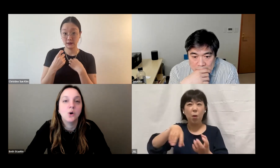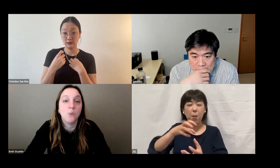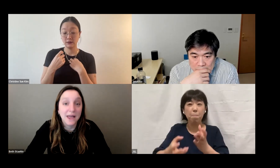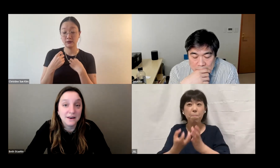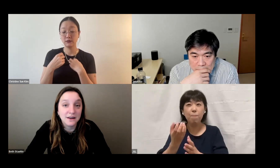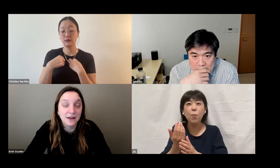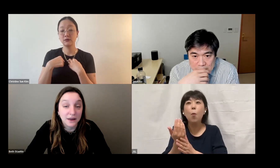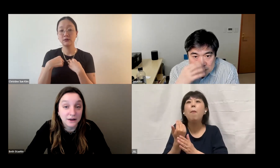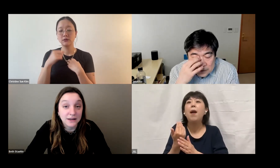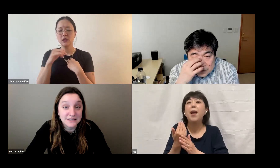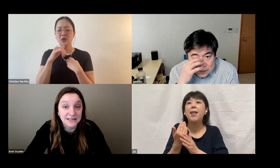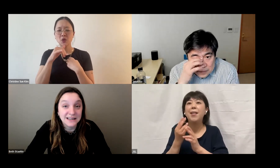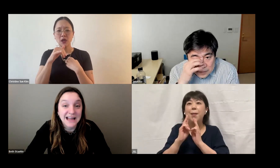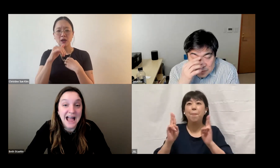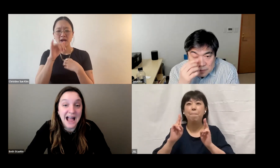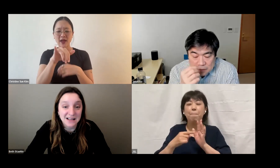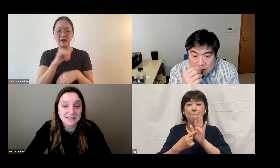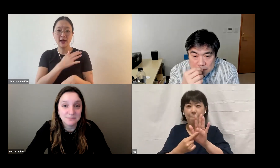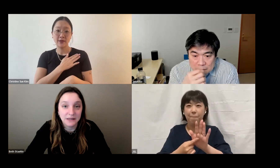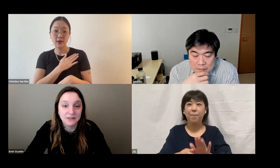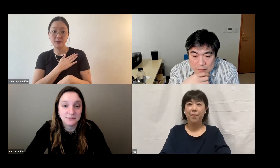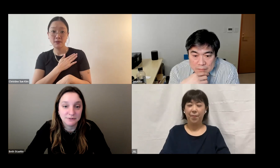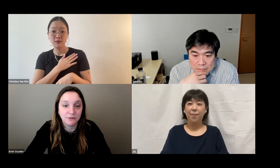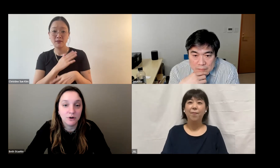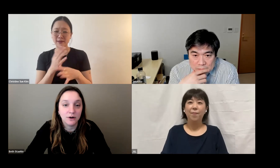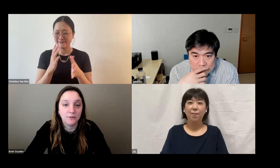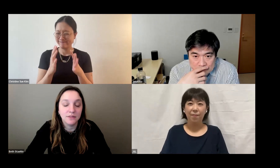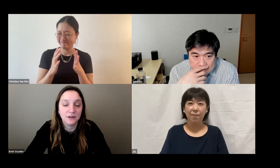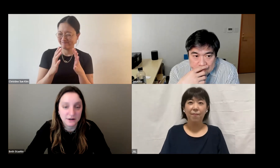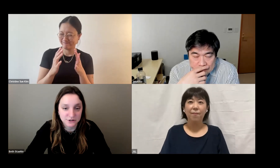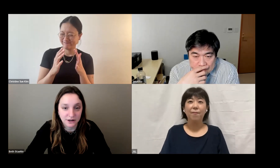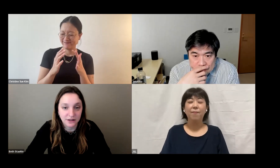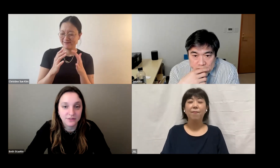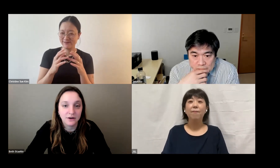When NAD asked me to perform the national anthem,